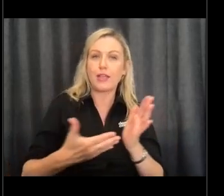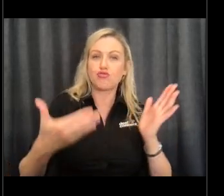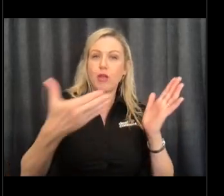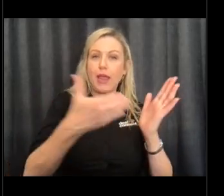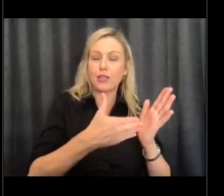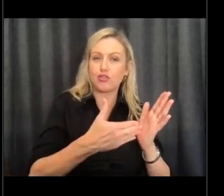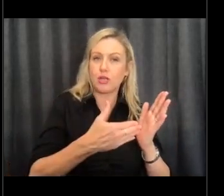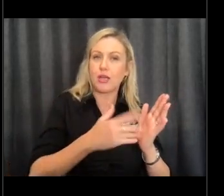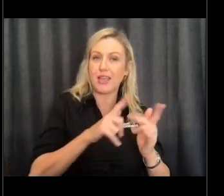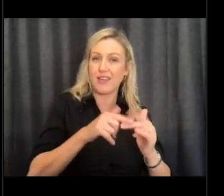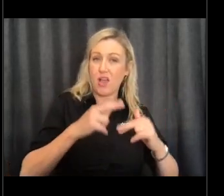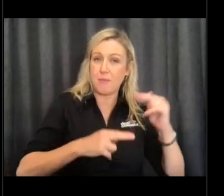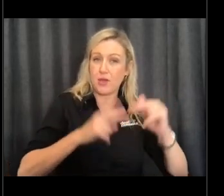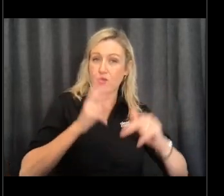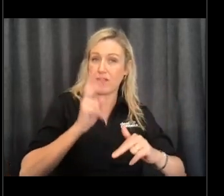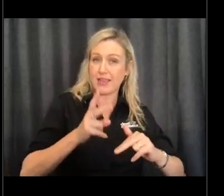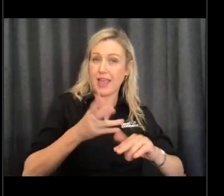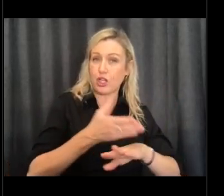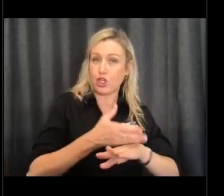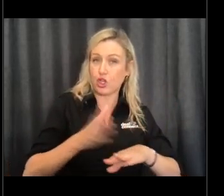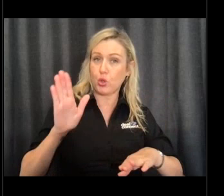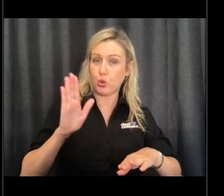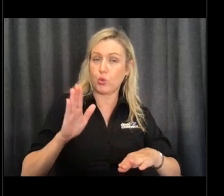rebuilding it from scratch. Yes.